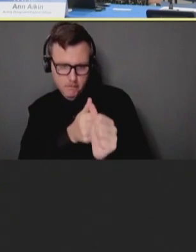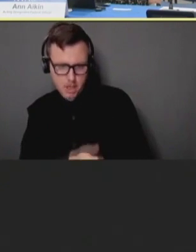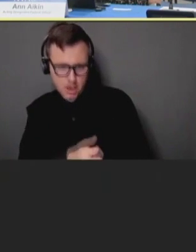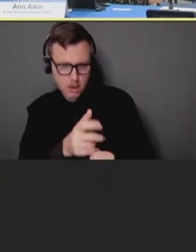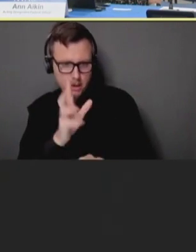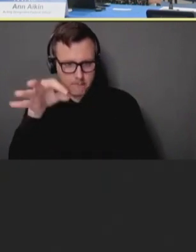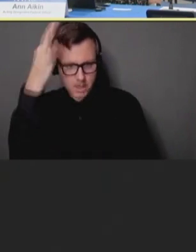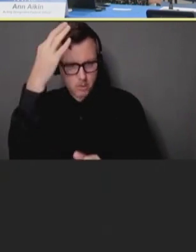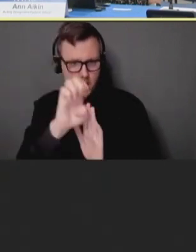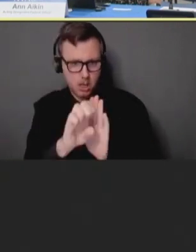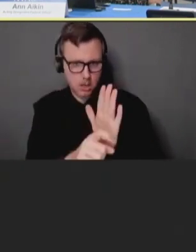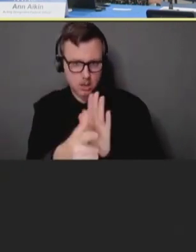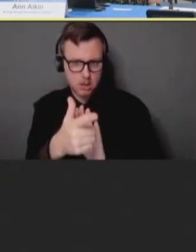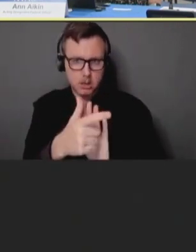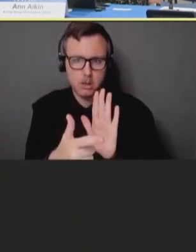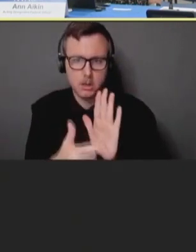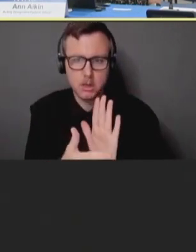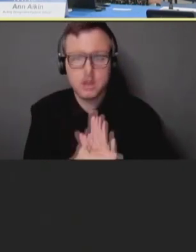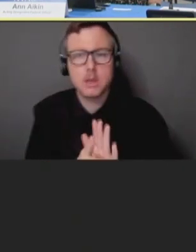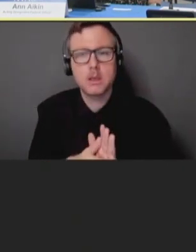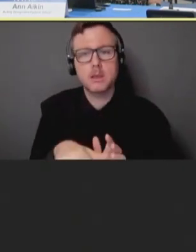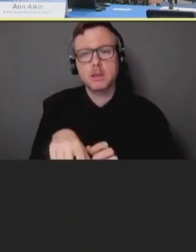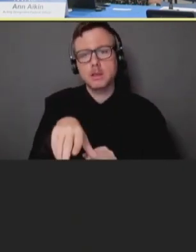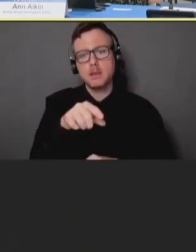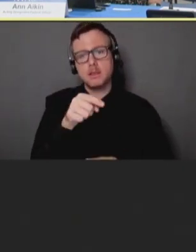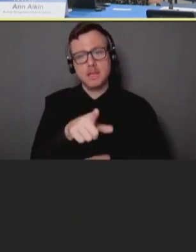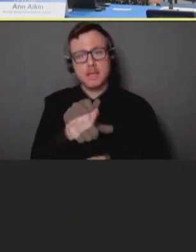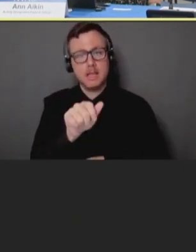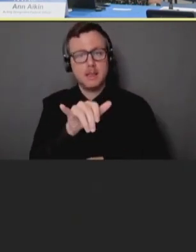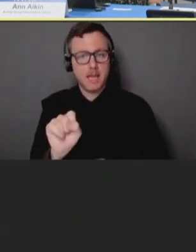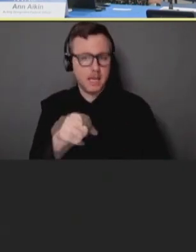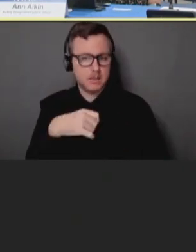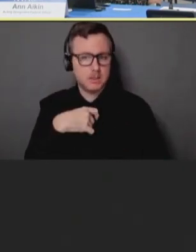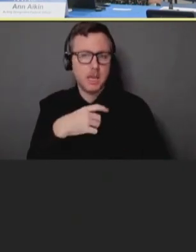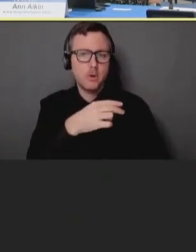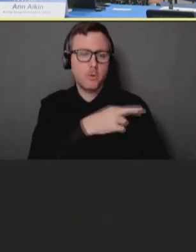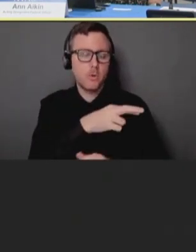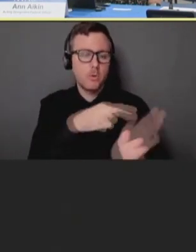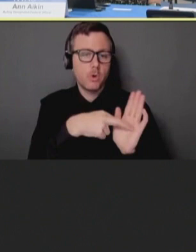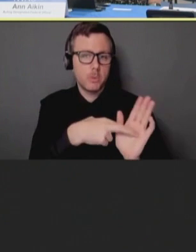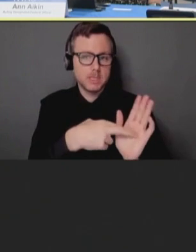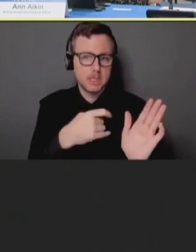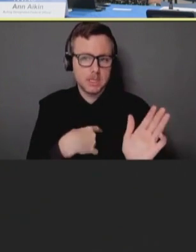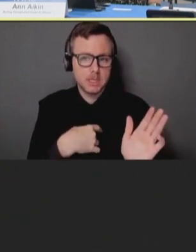Liaison representatives are non-voting members on the advisor council are not subject to the same FACA rules as the voting members.